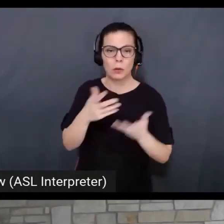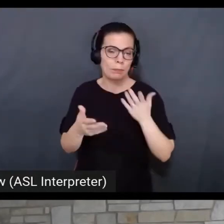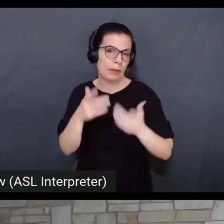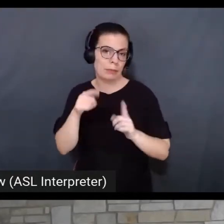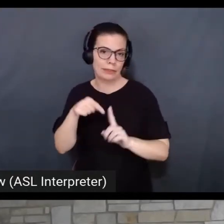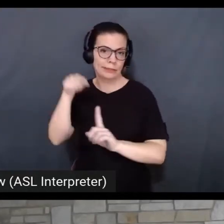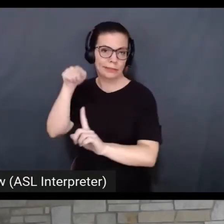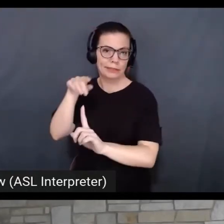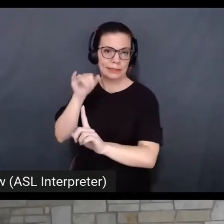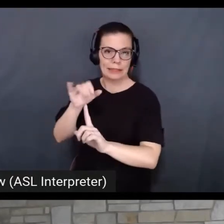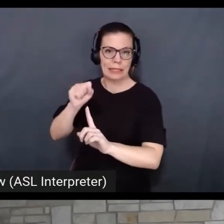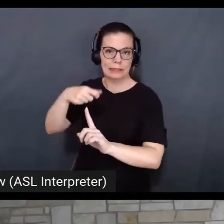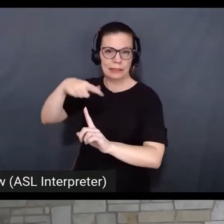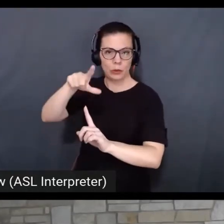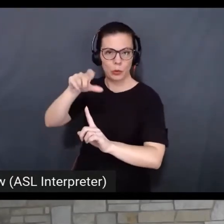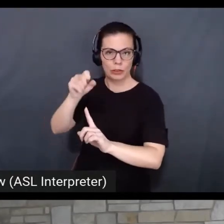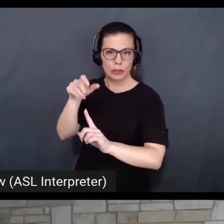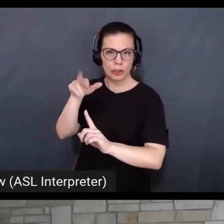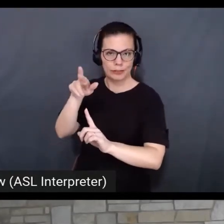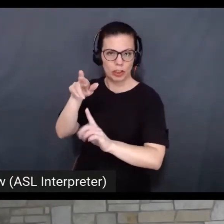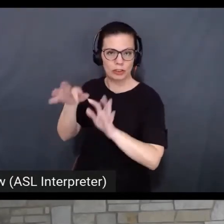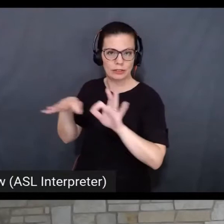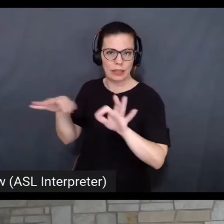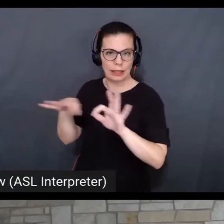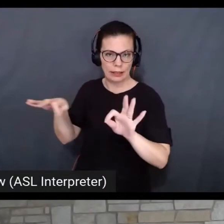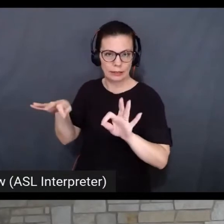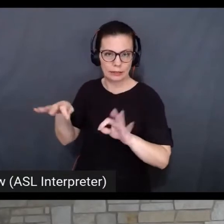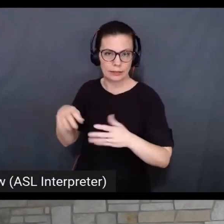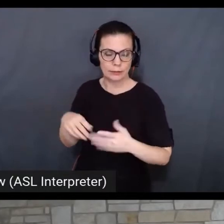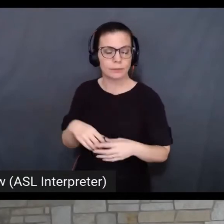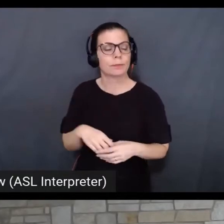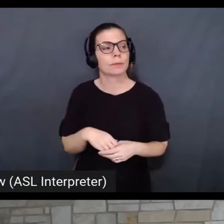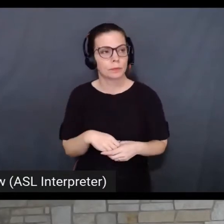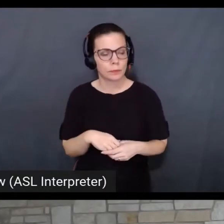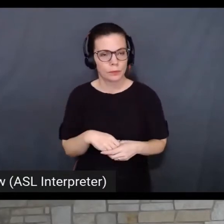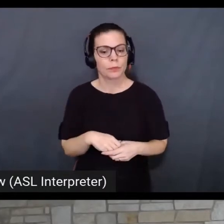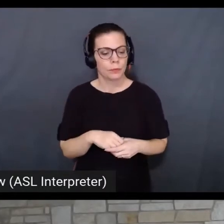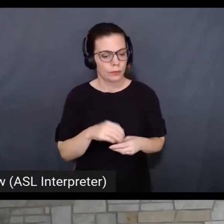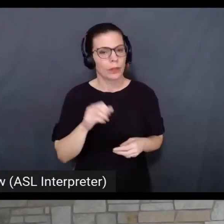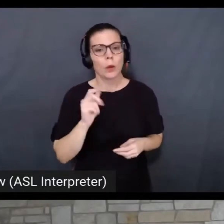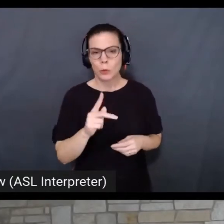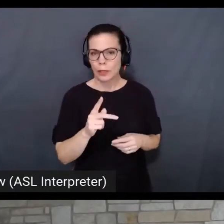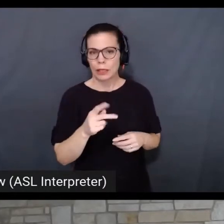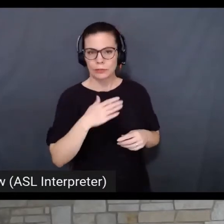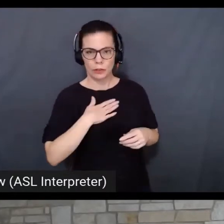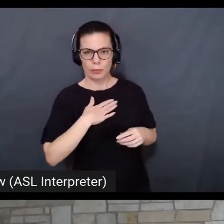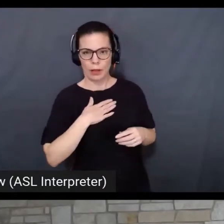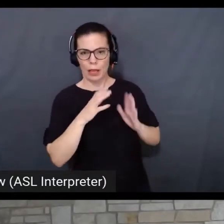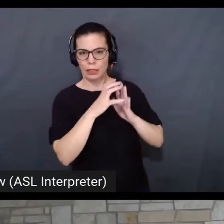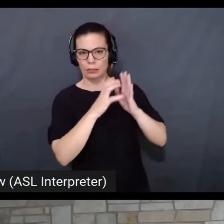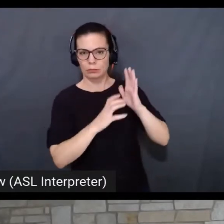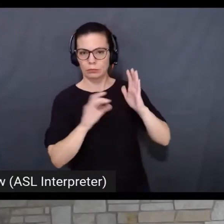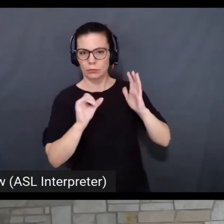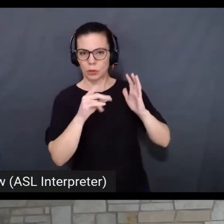the SQL Server dialect. Okay, and then from in my code, most of what I'm changing